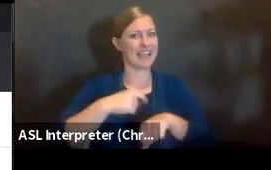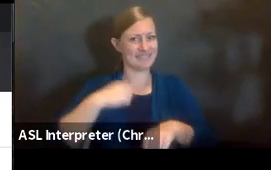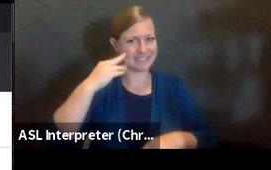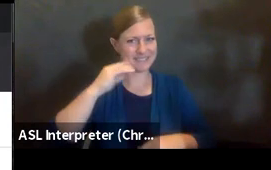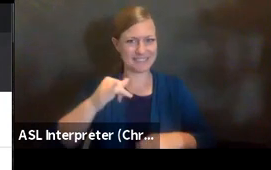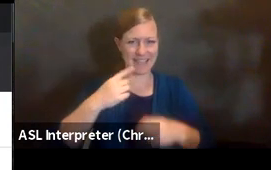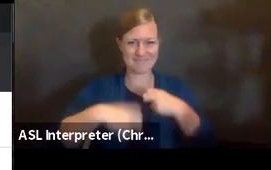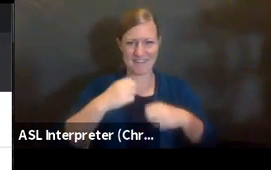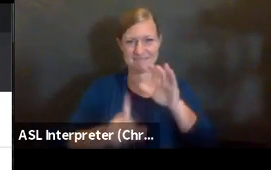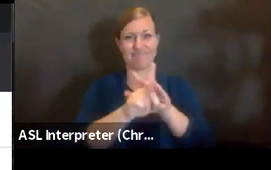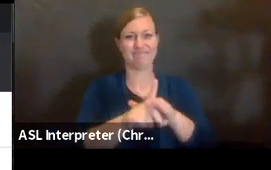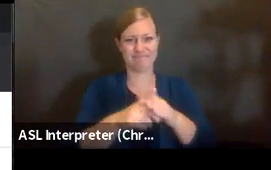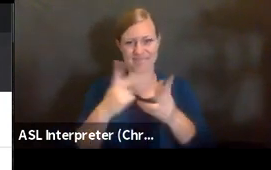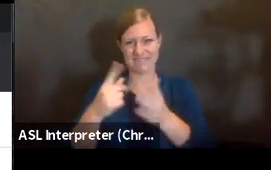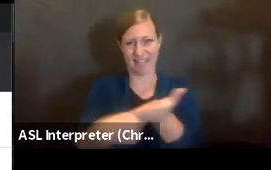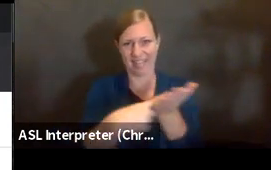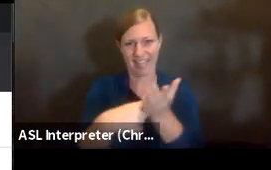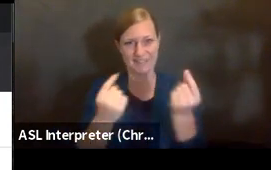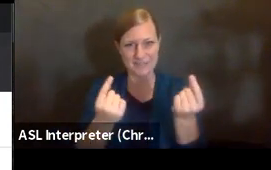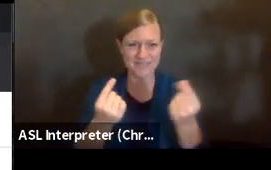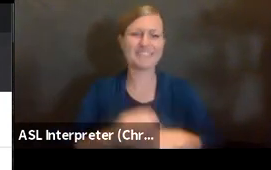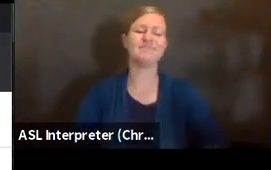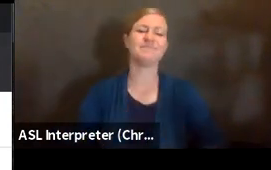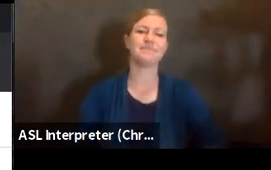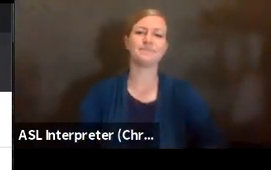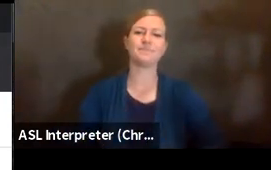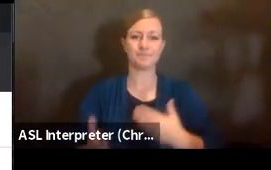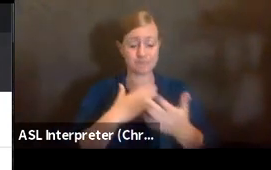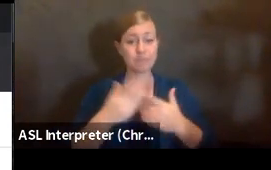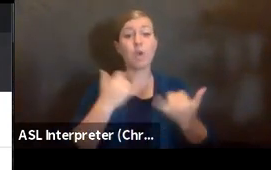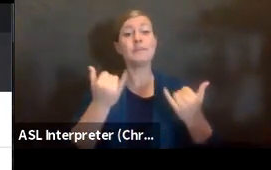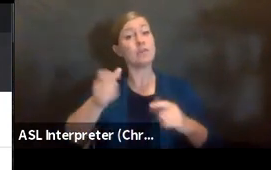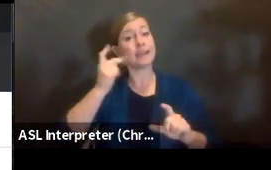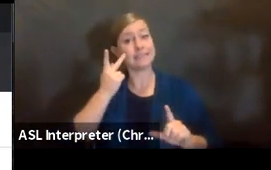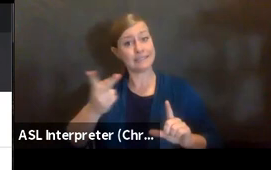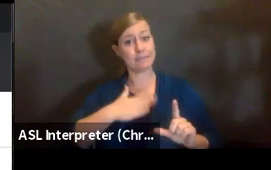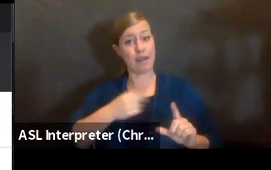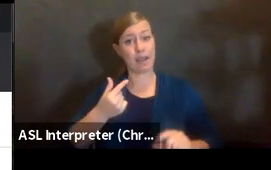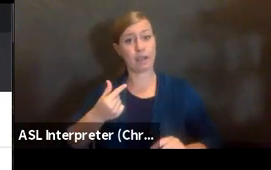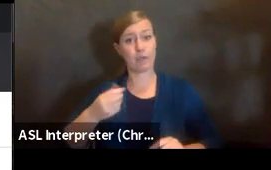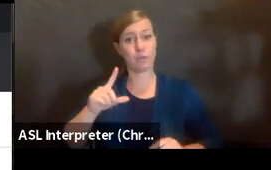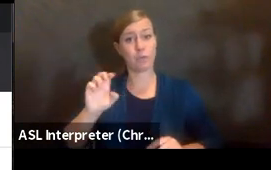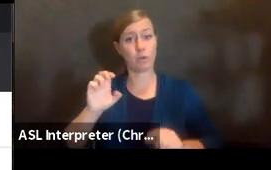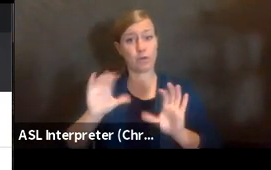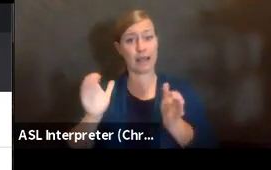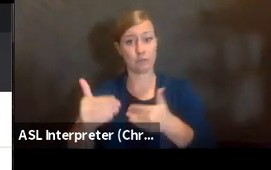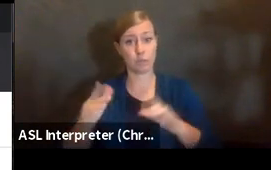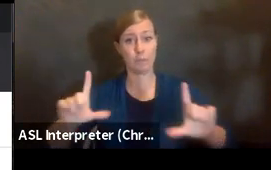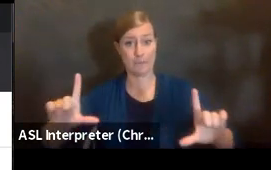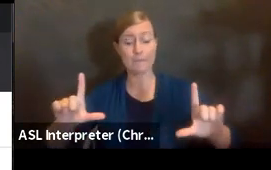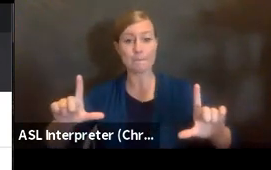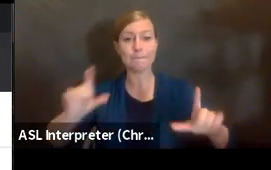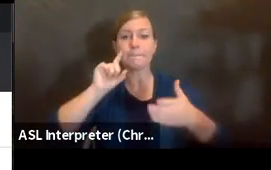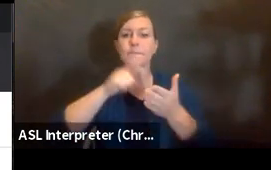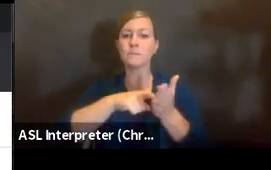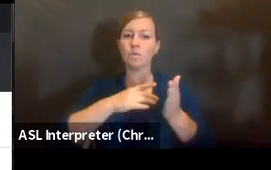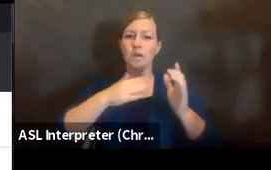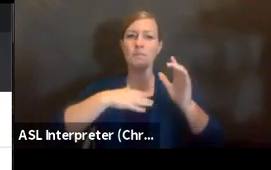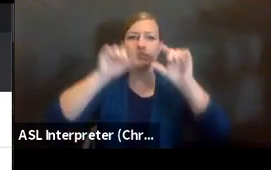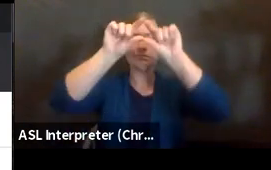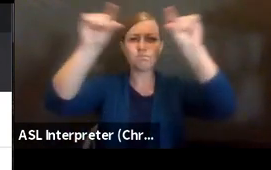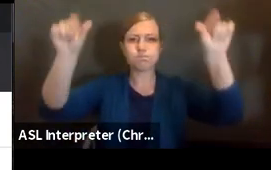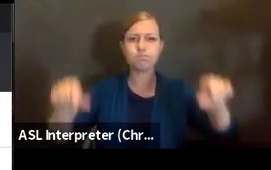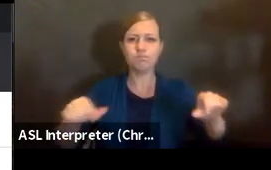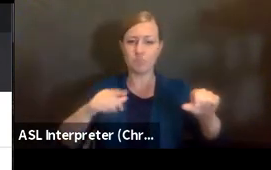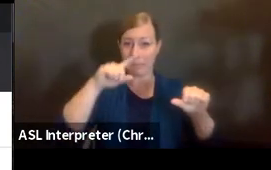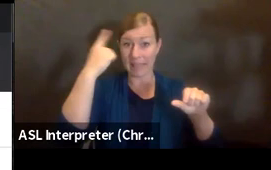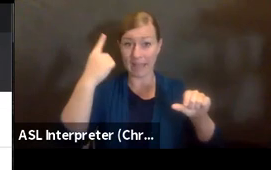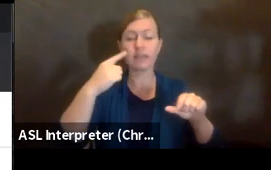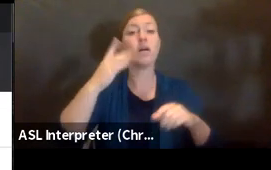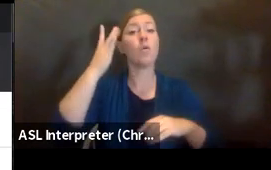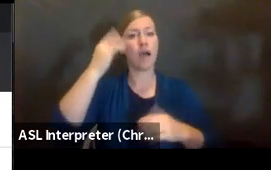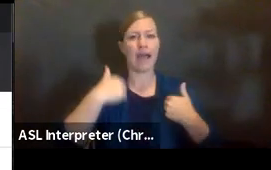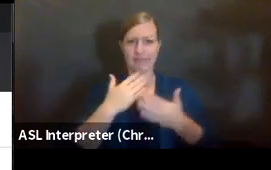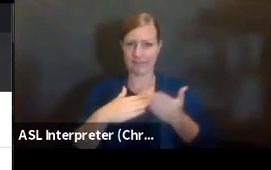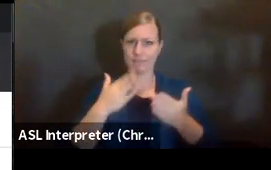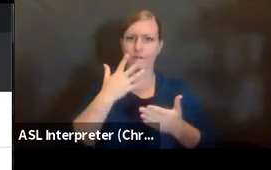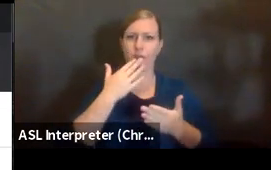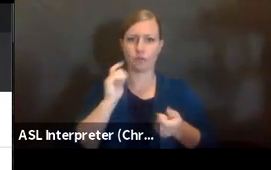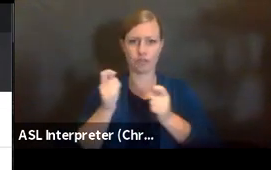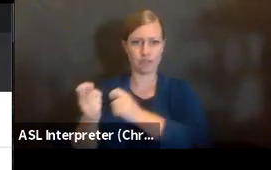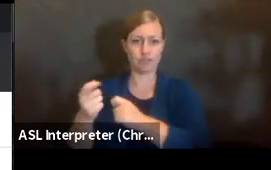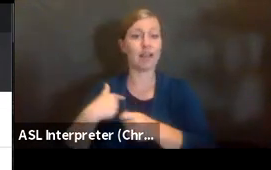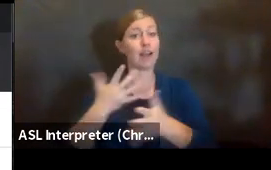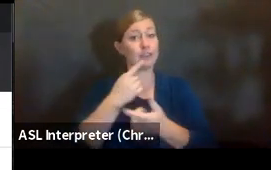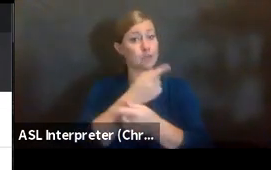Katherine Livick - ESD 112: So I'm over here as a teacher in my Google Classroom and you'll notice that the the margins of my browser are black. You're going to see some color changes because I told you previously that I am big on color coding.